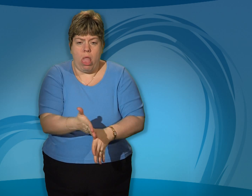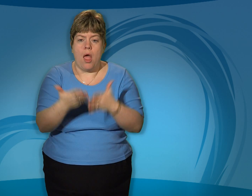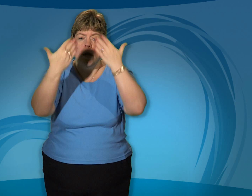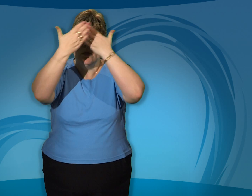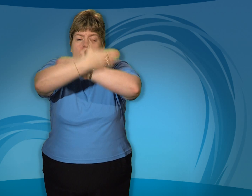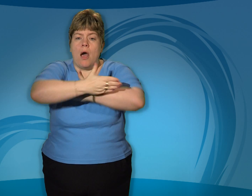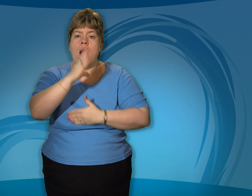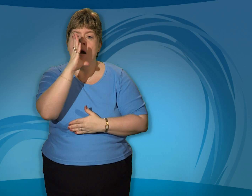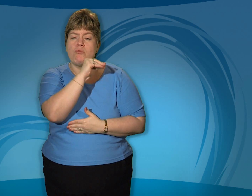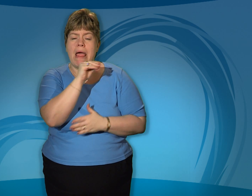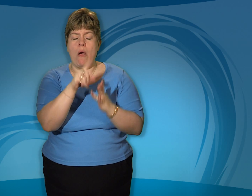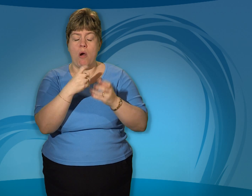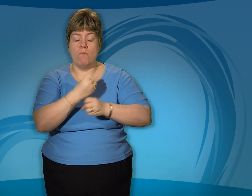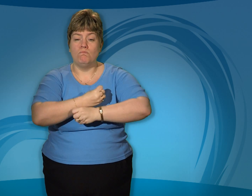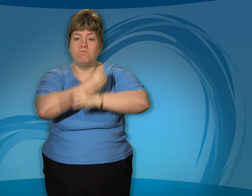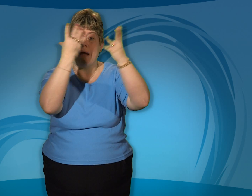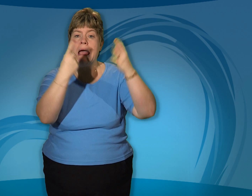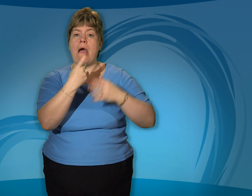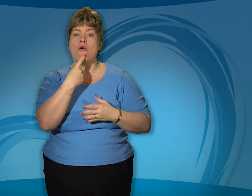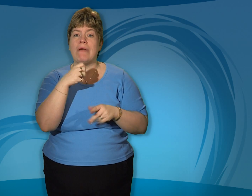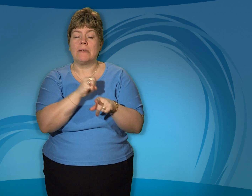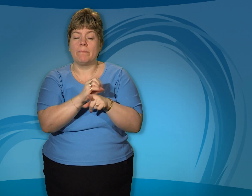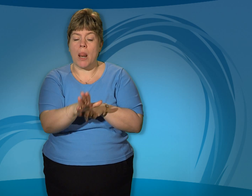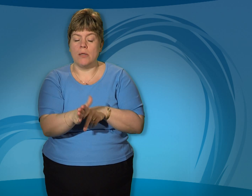Vomit dark brown or bright red blood